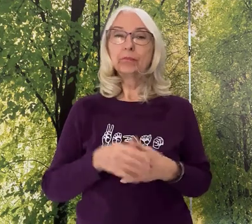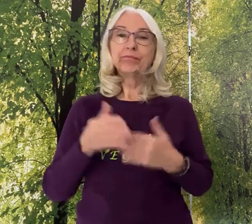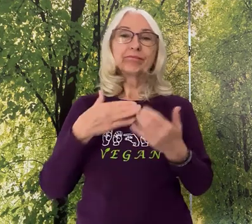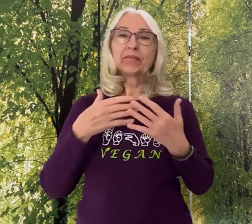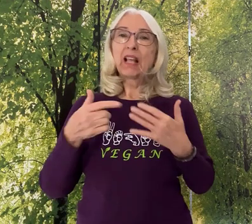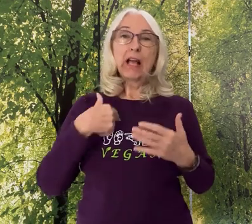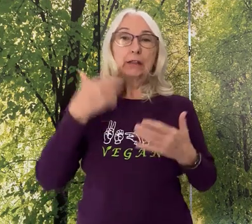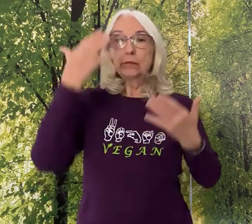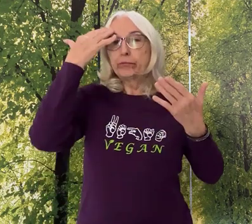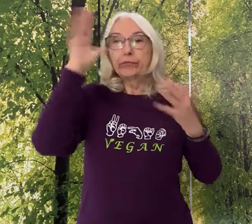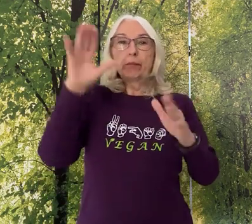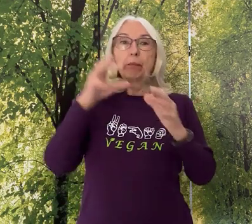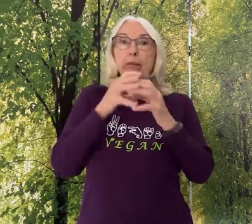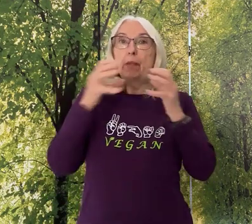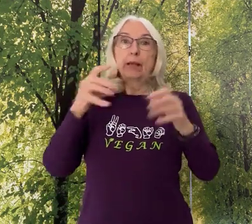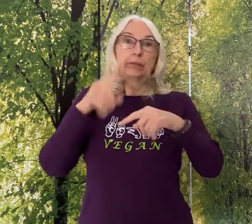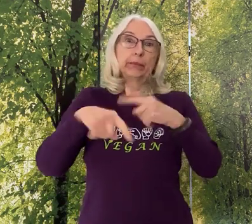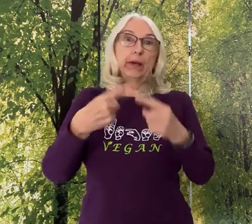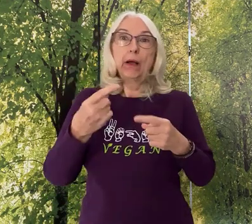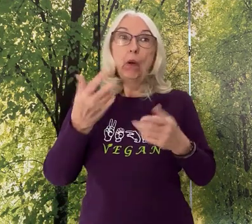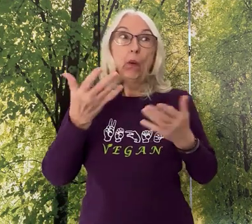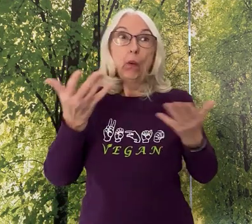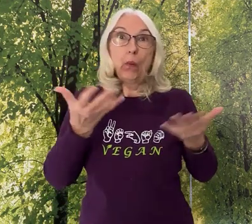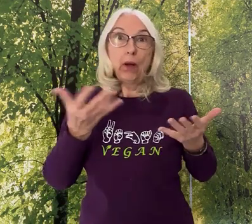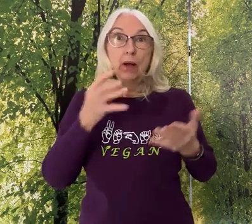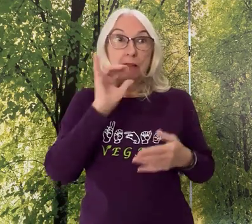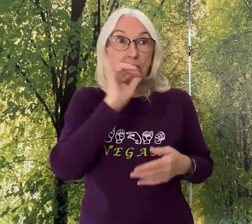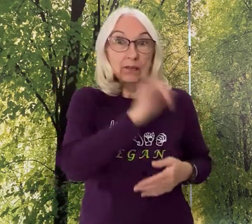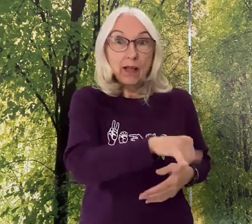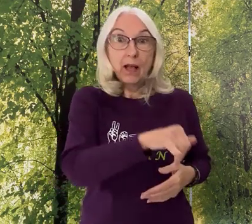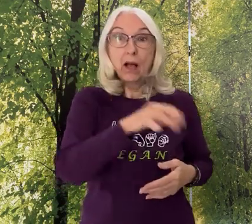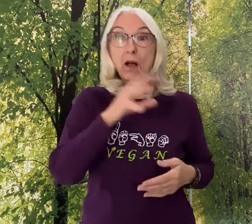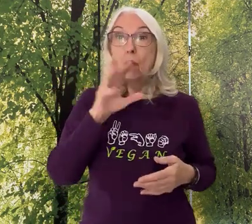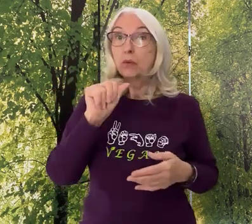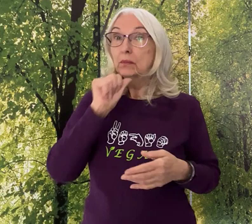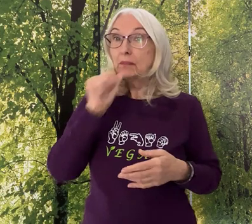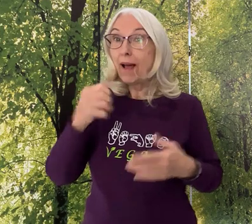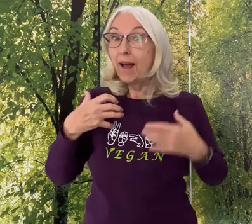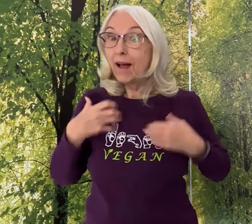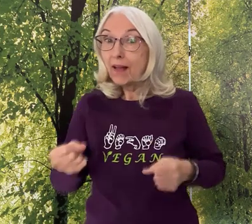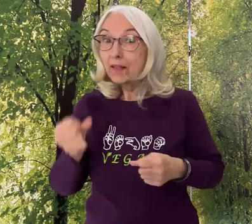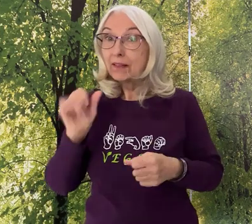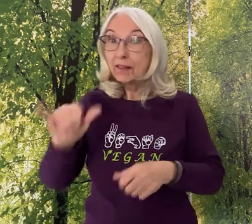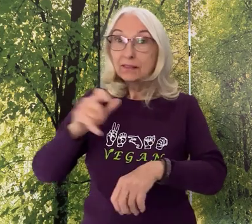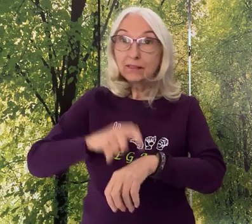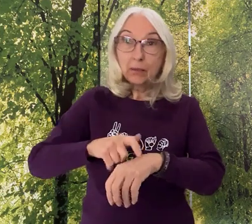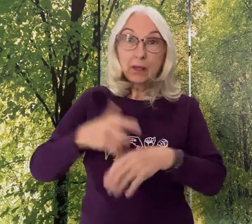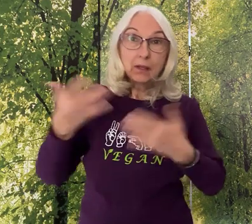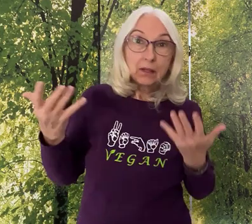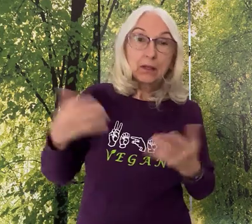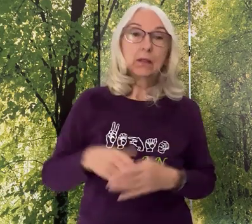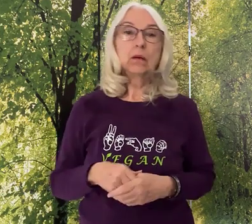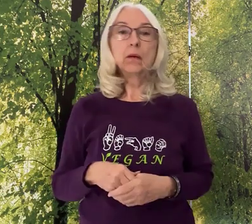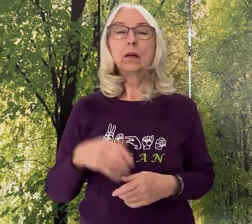although I didn’t know much about what was and wasn’t healthy at the time!